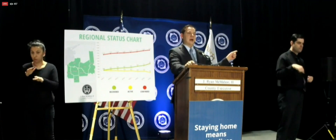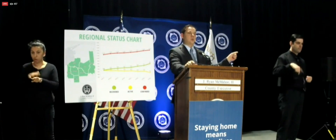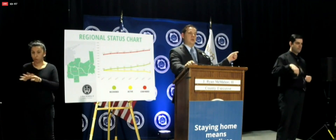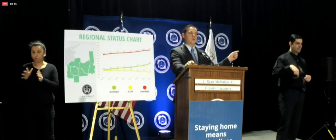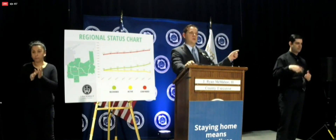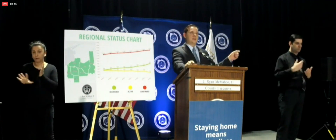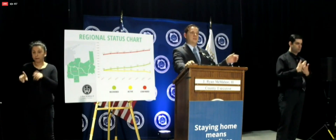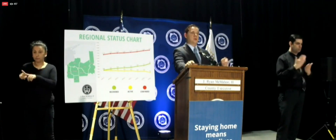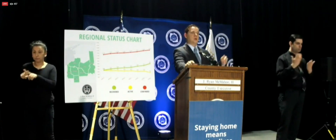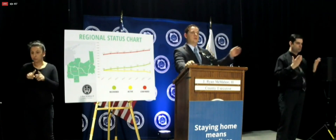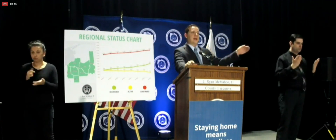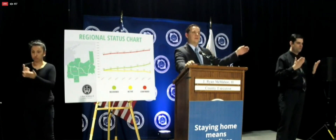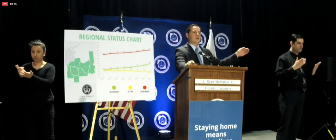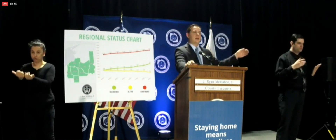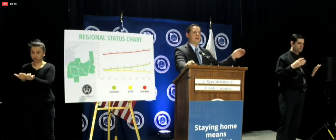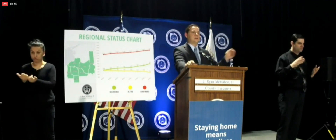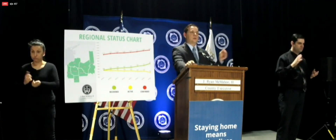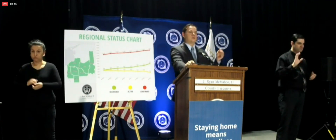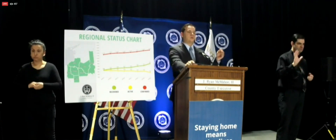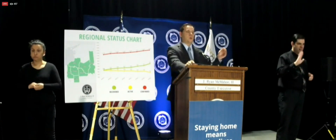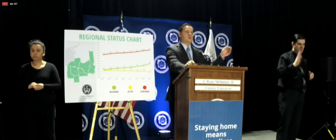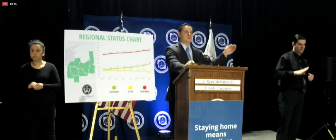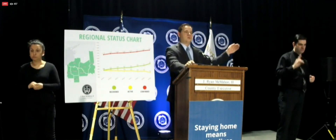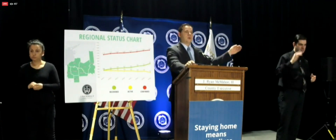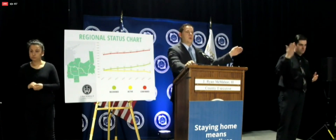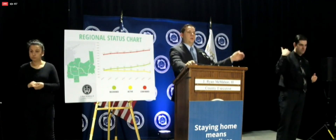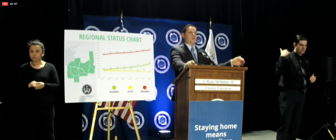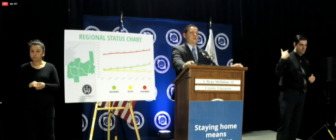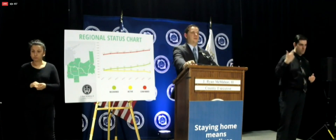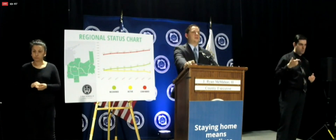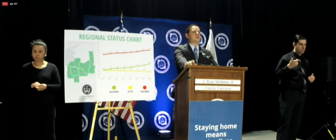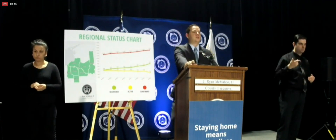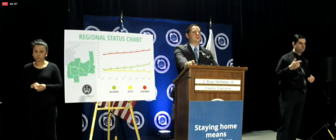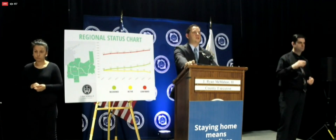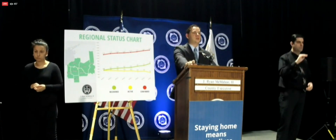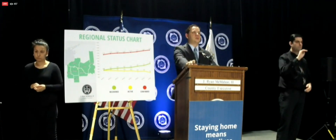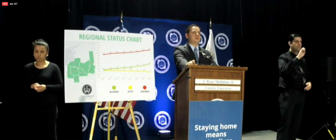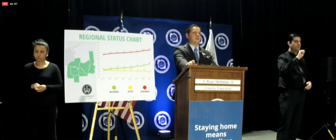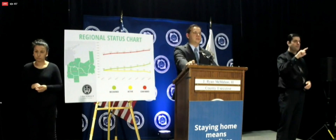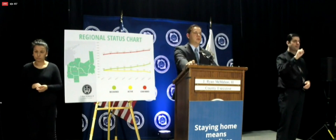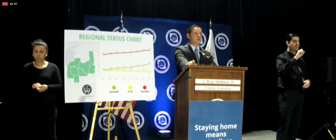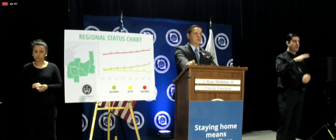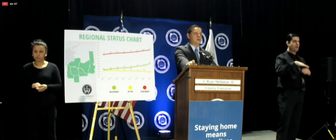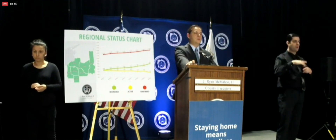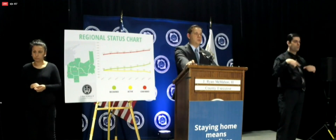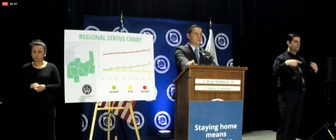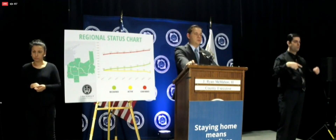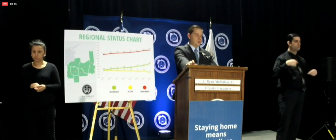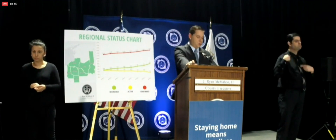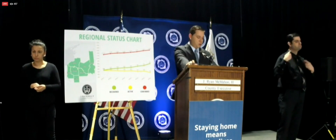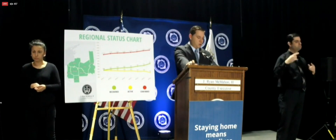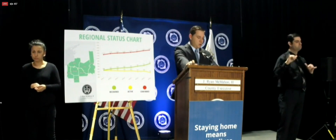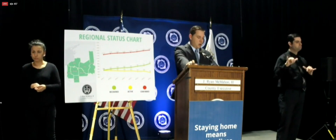YOU KNOW, AGAIN, A NEW SERVICE, WE WERE NOT DOING THIS BEFORE. IT IS NOT YOUR MEALS ON WHEELS. THAT'S STILL GOING ON EVERY DAY. THOSE FOLKS HAVE BEEN RECEIVING